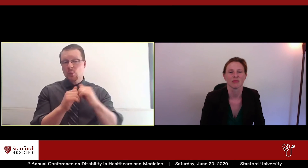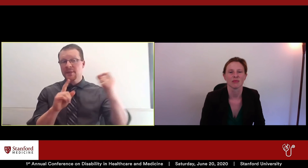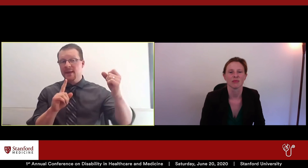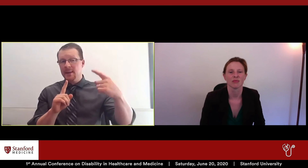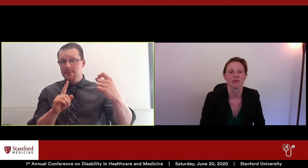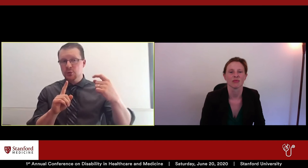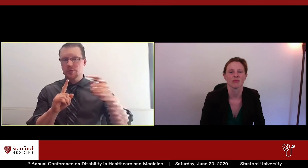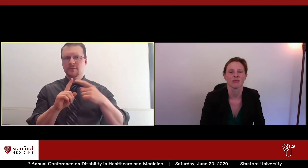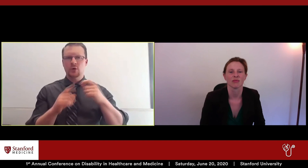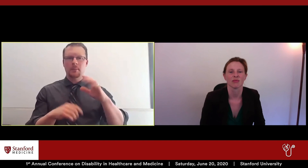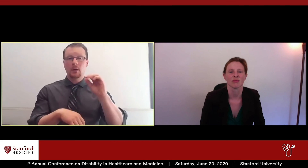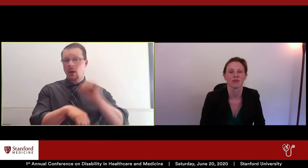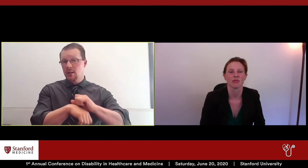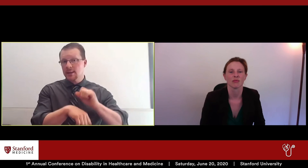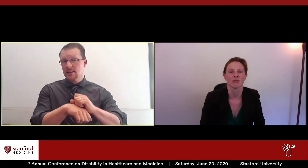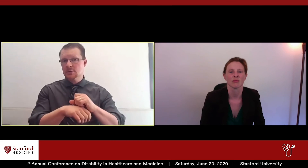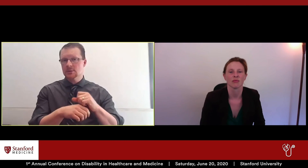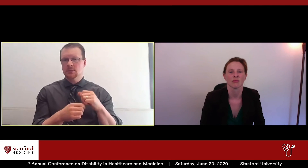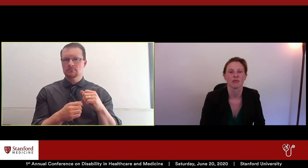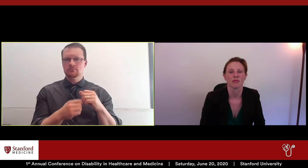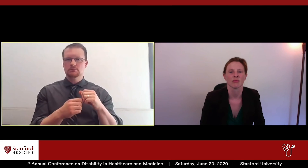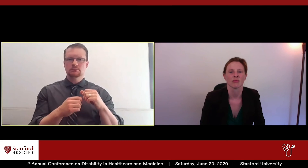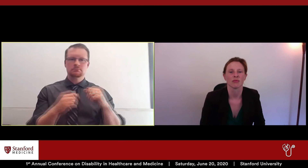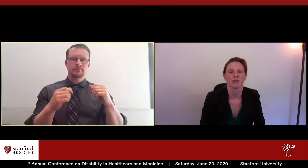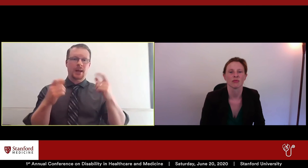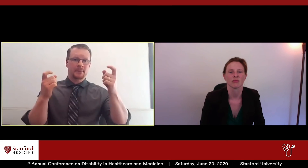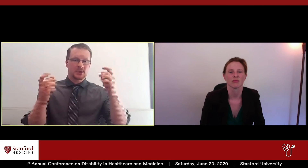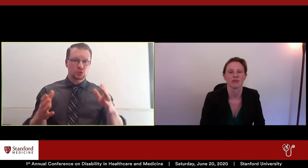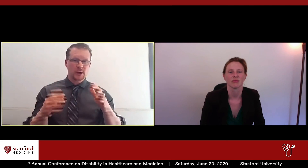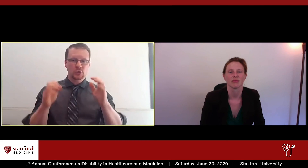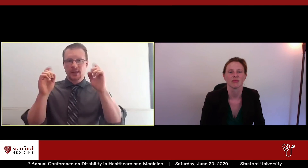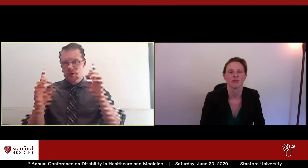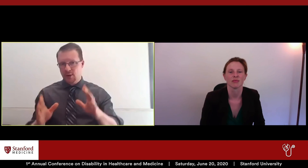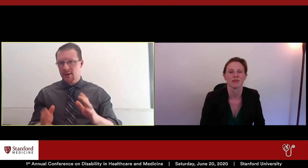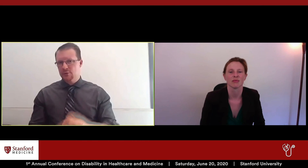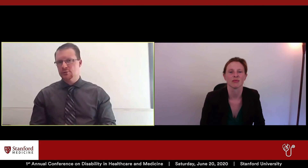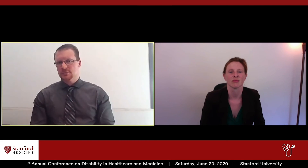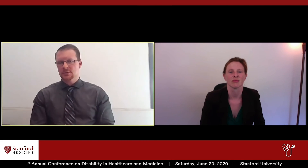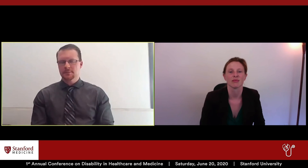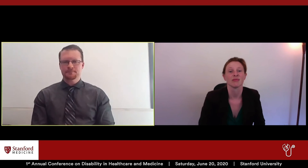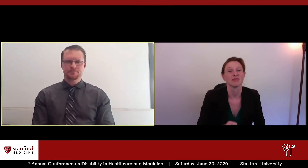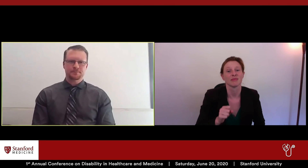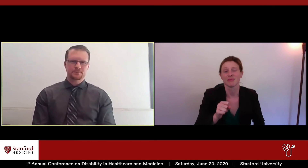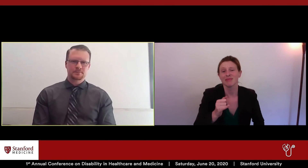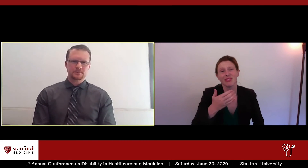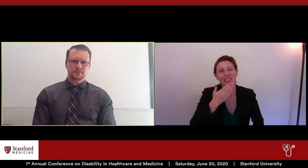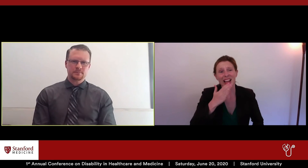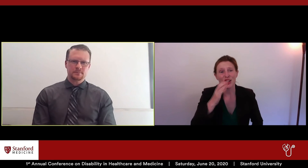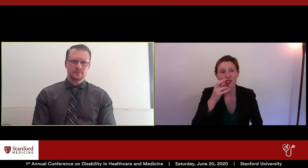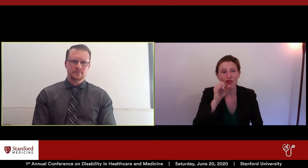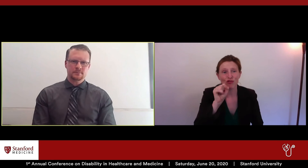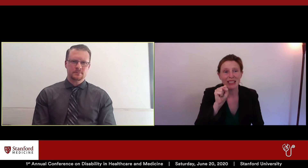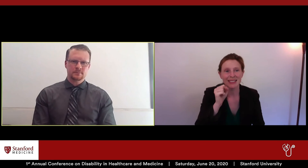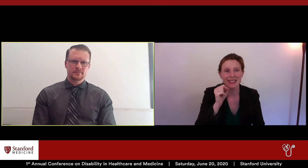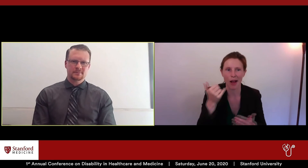ahead of time as well with input from colleagues, managers, educators, et cetera.